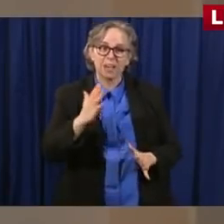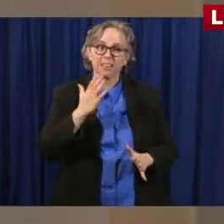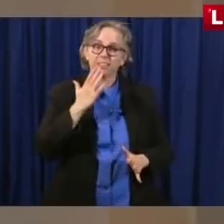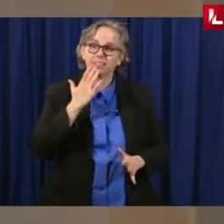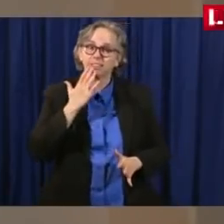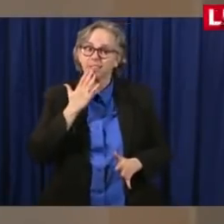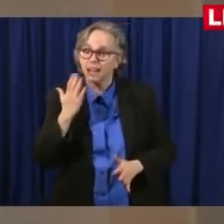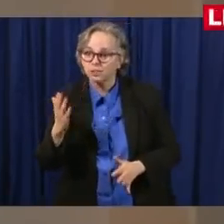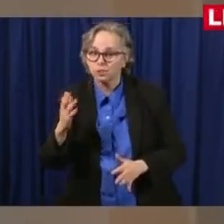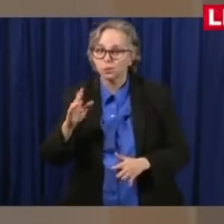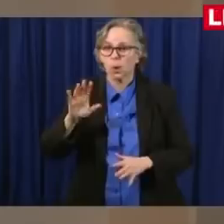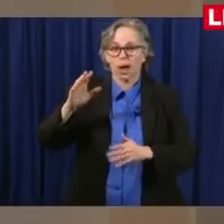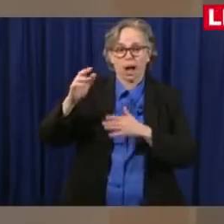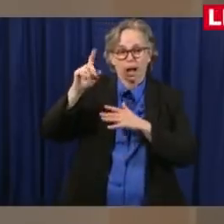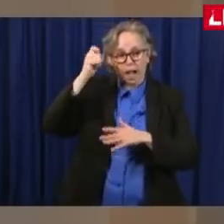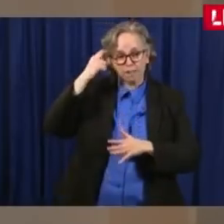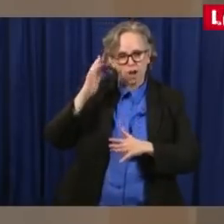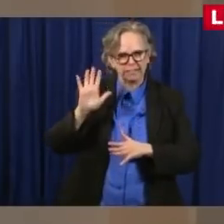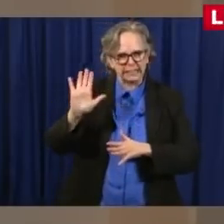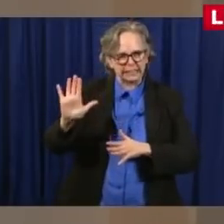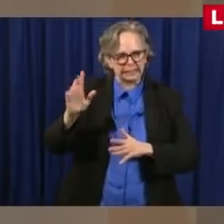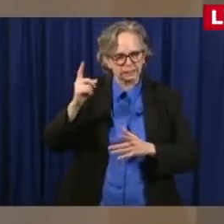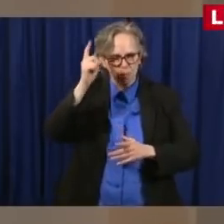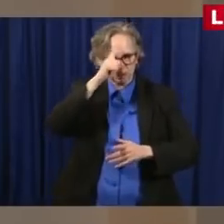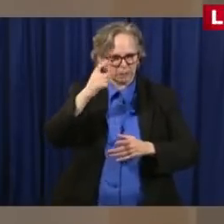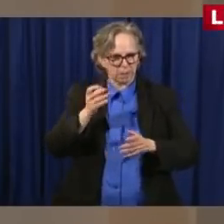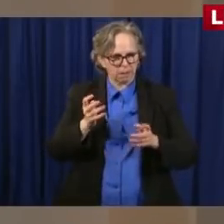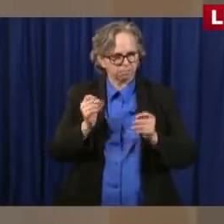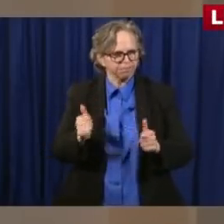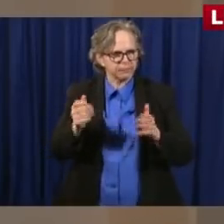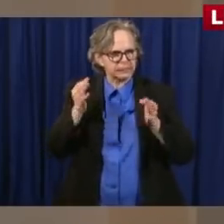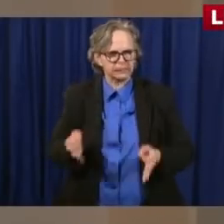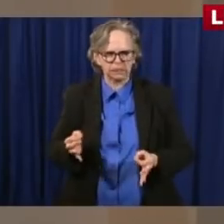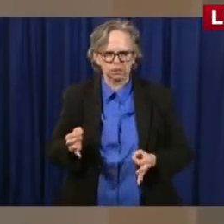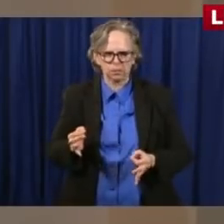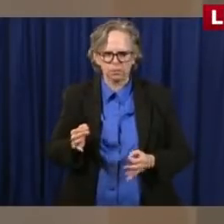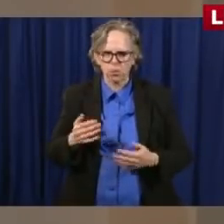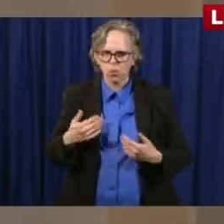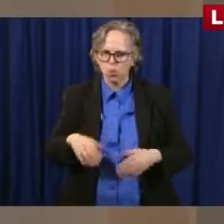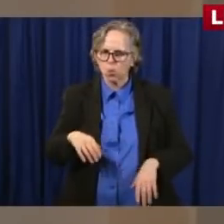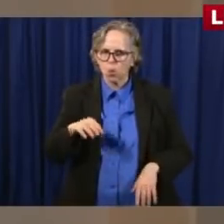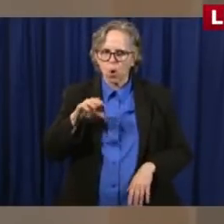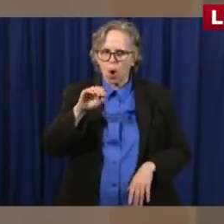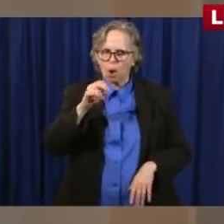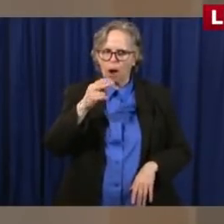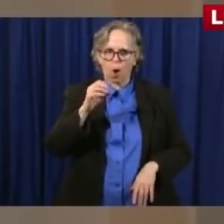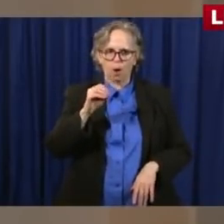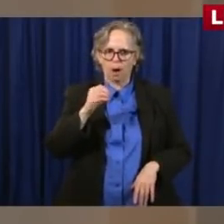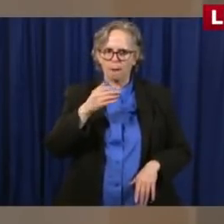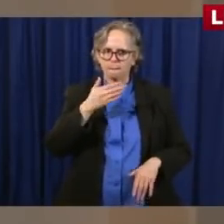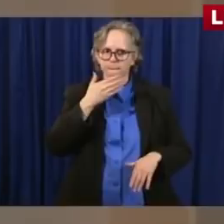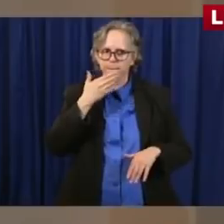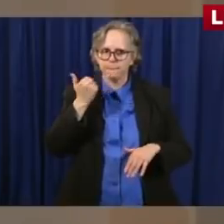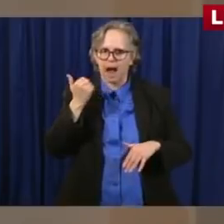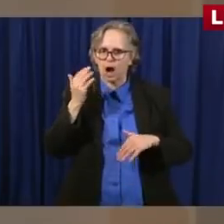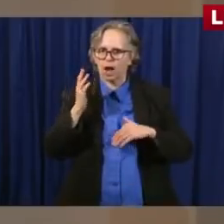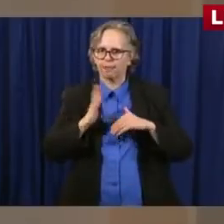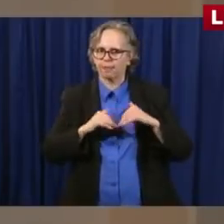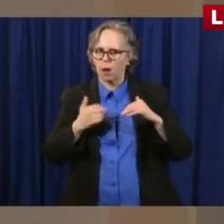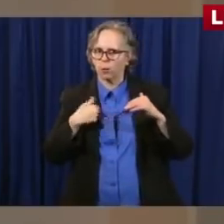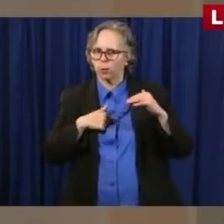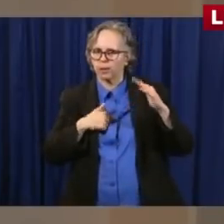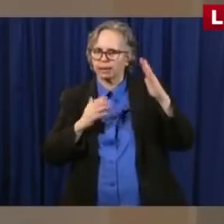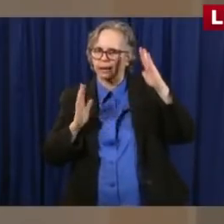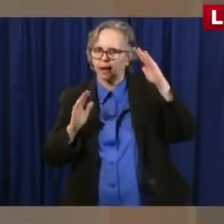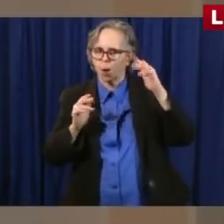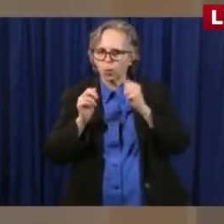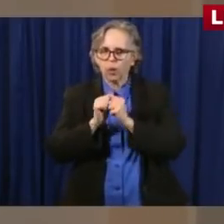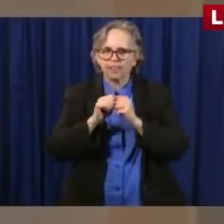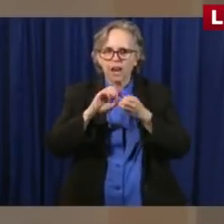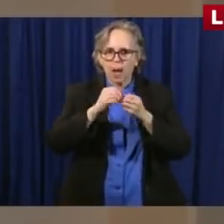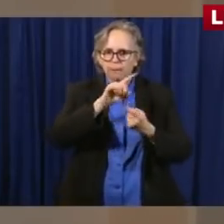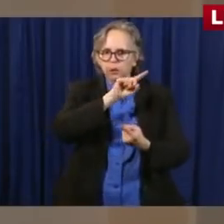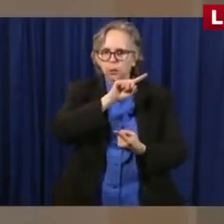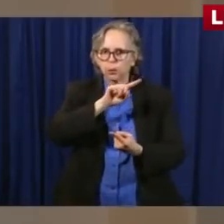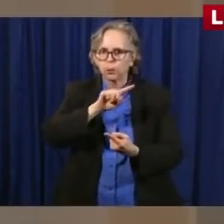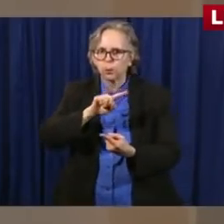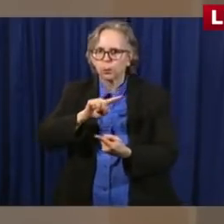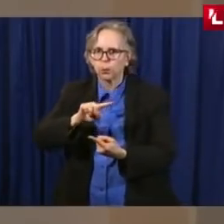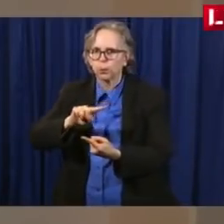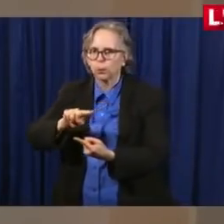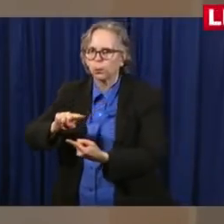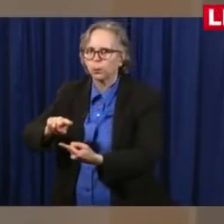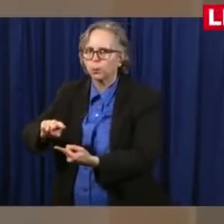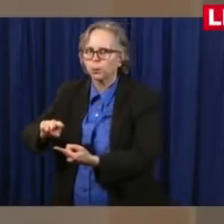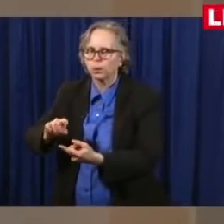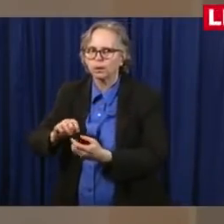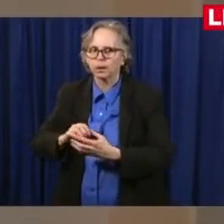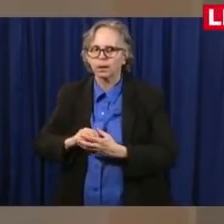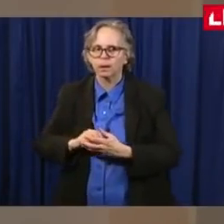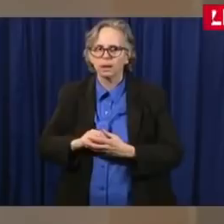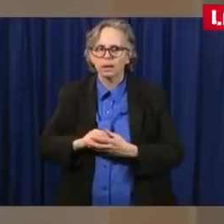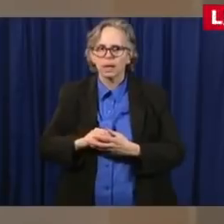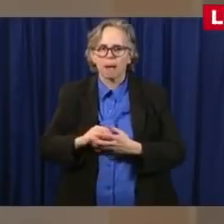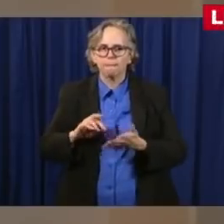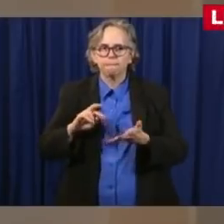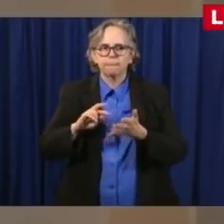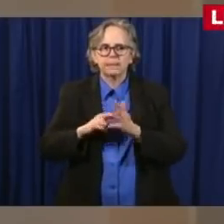THE GOOD NEWS IS THANKS TO THE WISDOM AND DECISIVE ACTION OF THE GOVERNOR, OHIO IS IN A BETTER PLACE TODAY THAN WE THOUGHT IT WOULD BE.